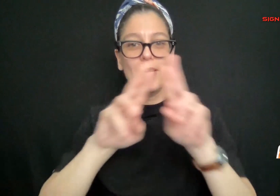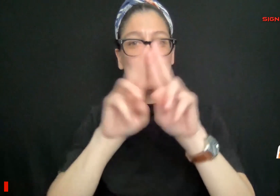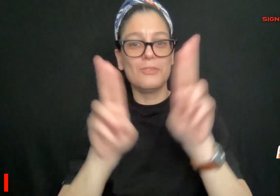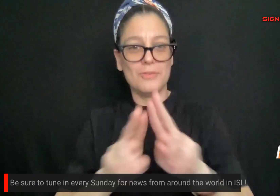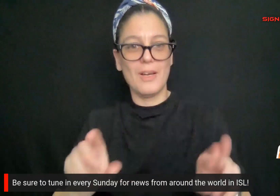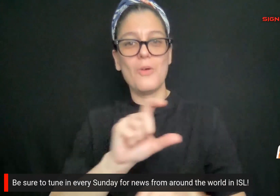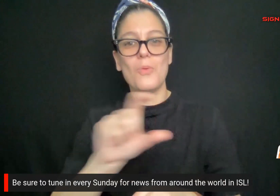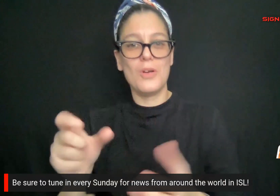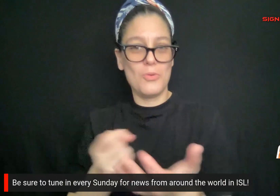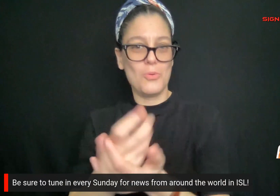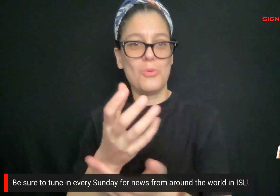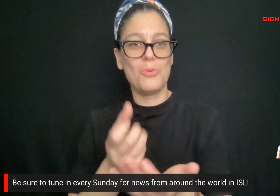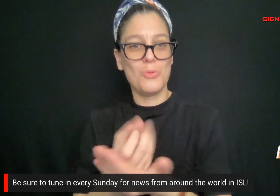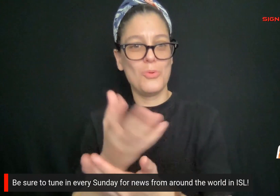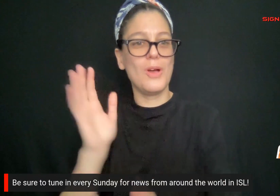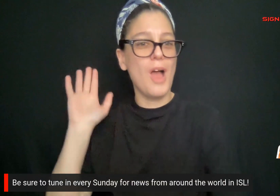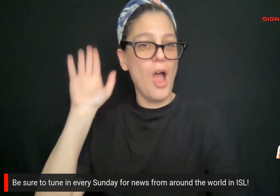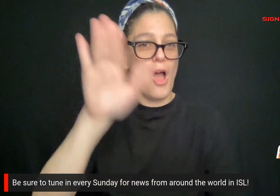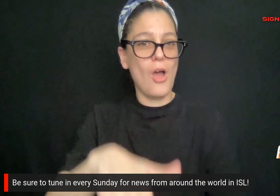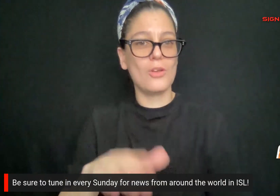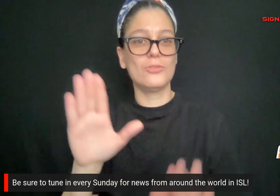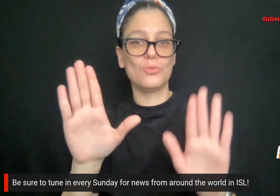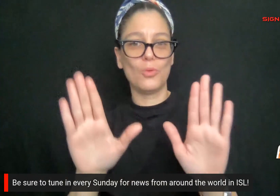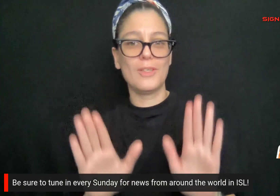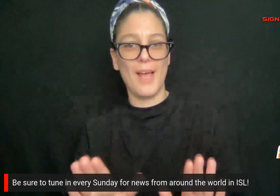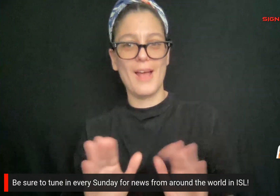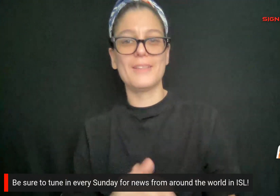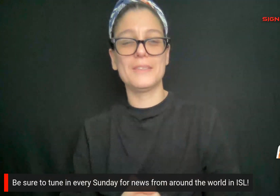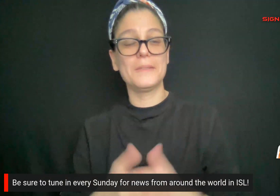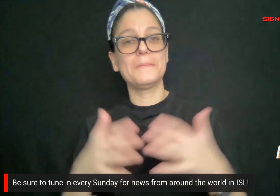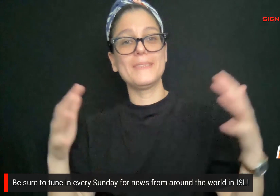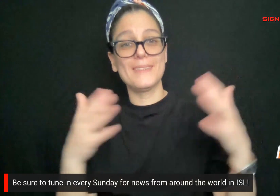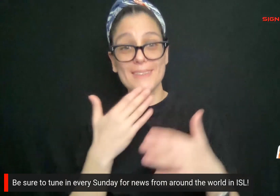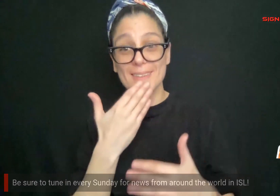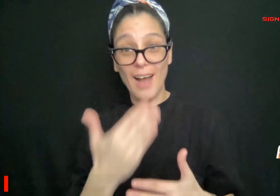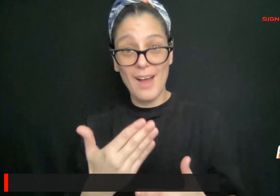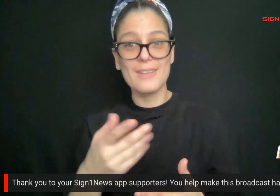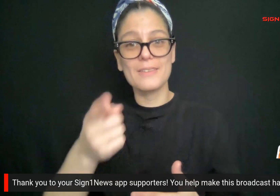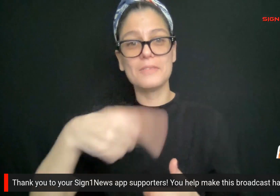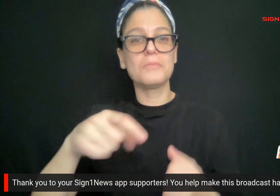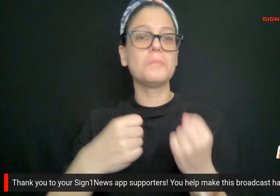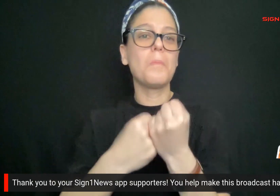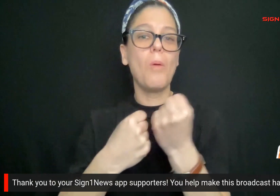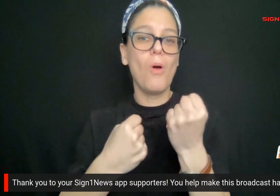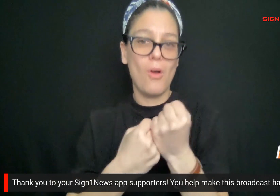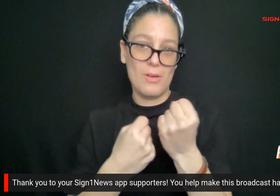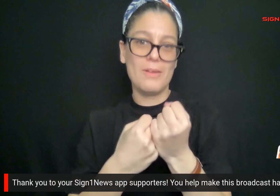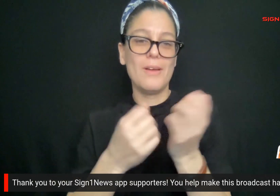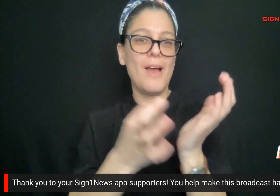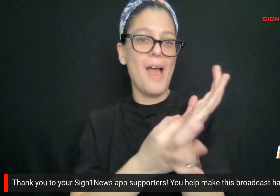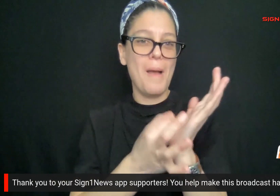be broadcasting international news updates every Sunday a big thank you to our Sign1News